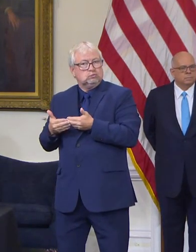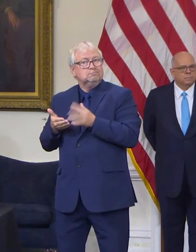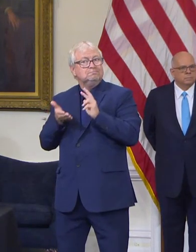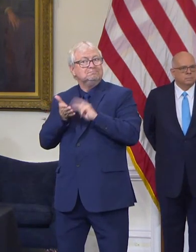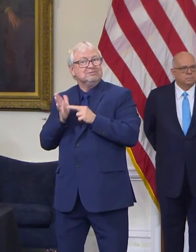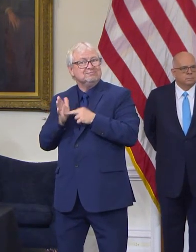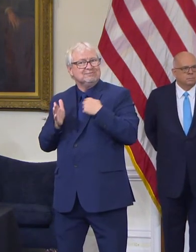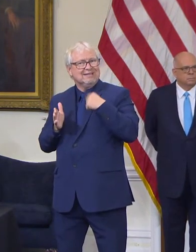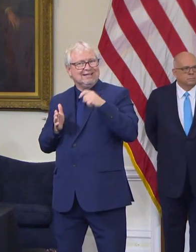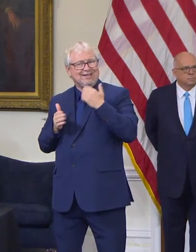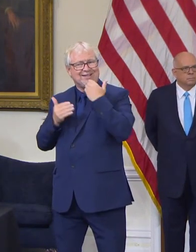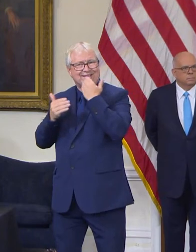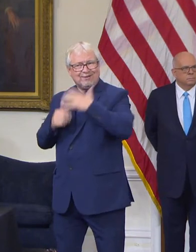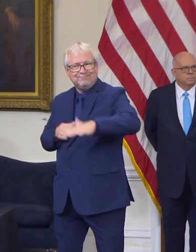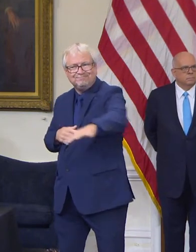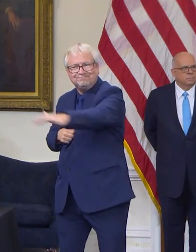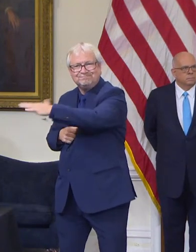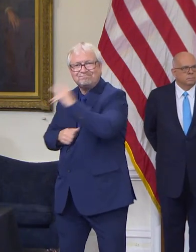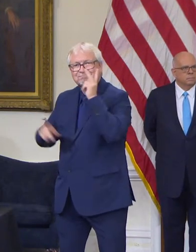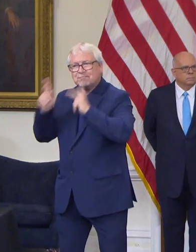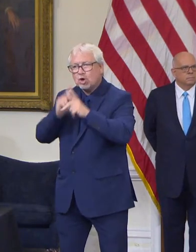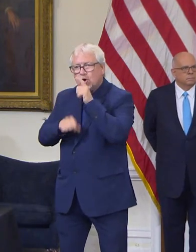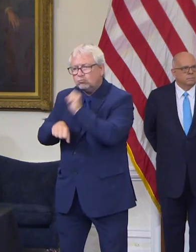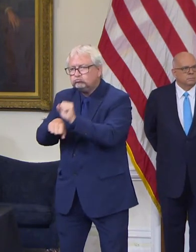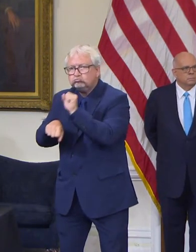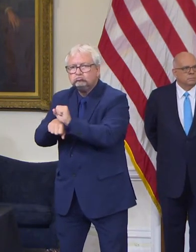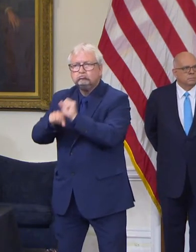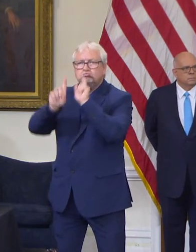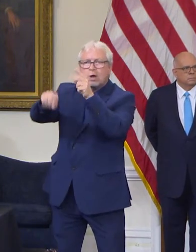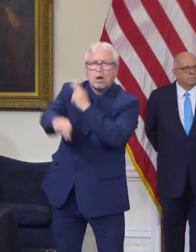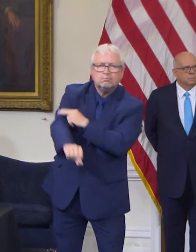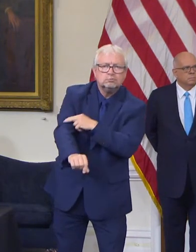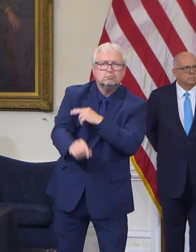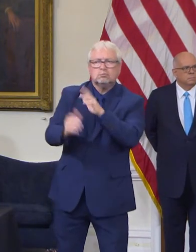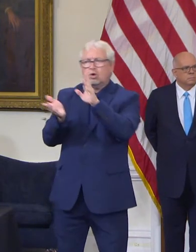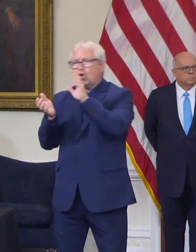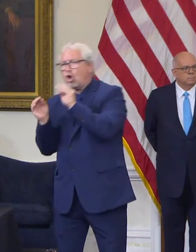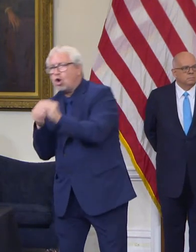go to work every resilience, a testament to the tens of thousands of people who day in our hospitals, clinics, offices, and in the field.